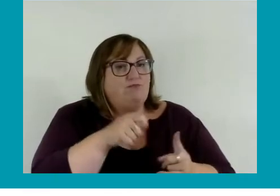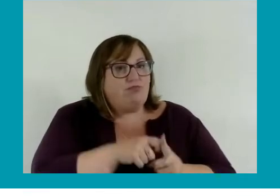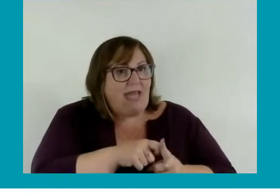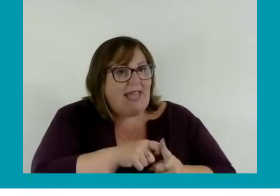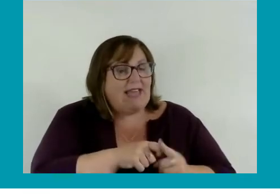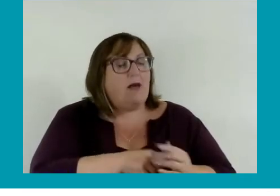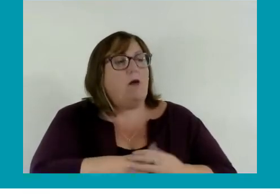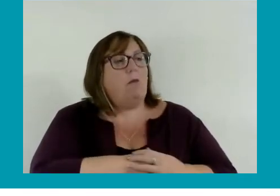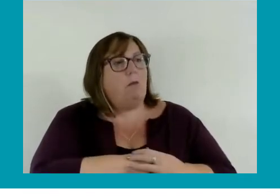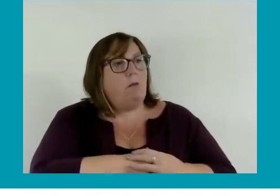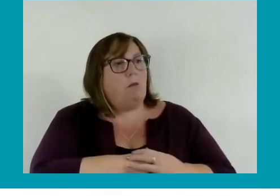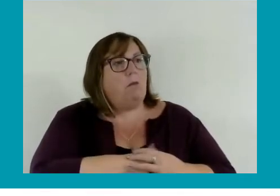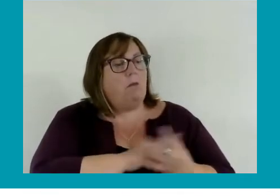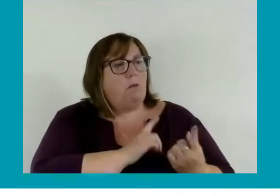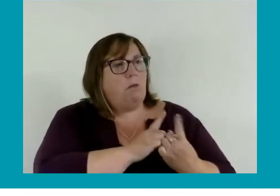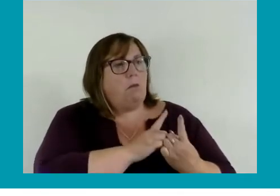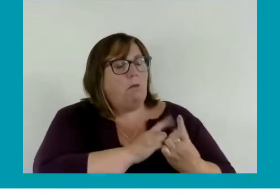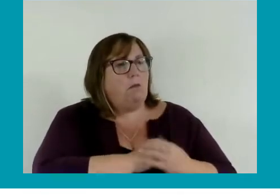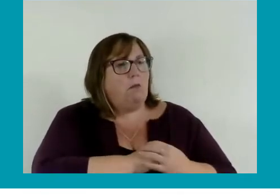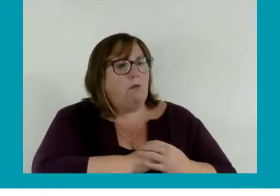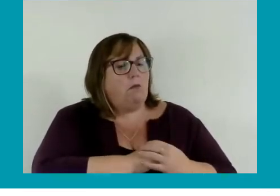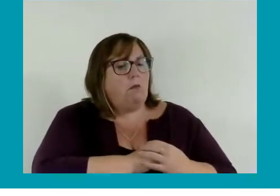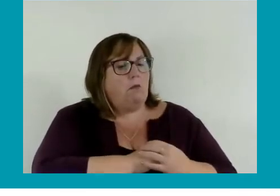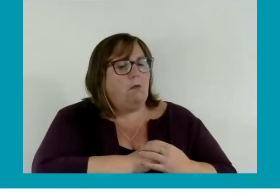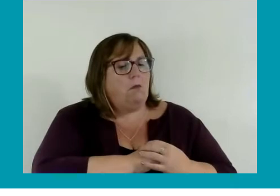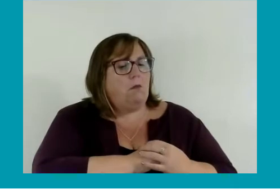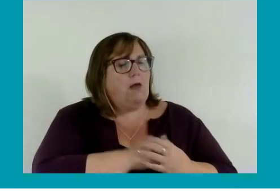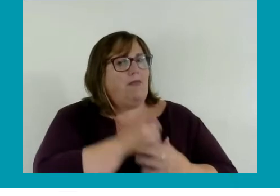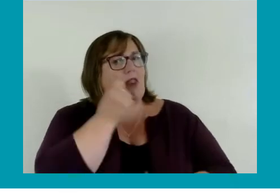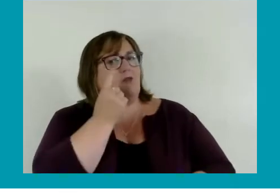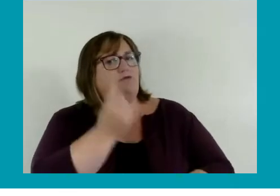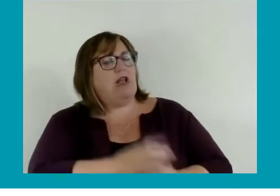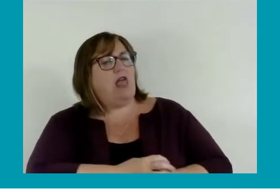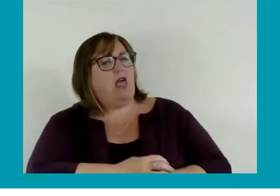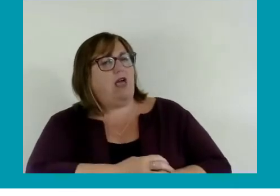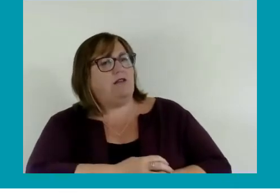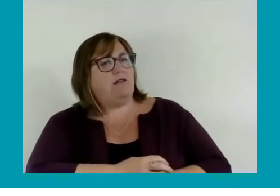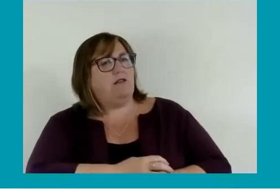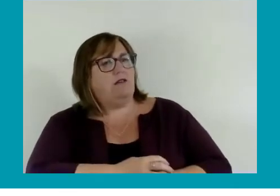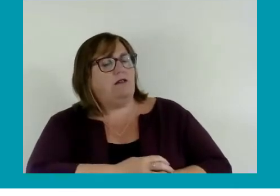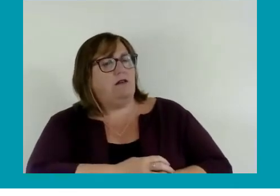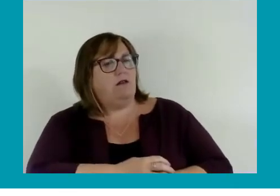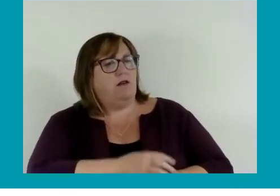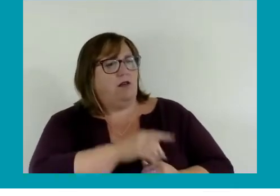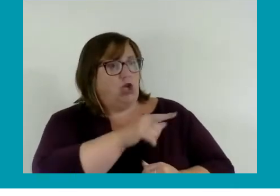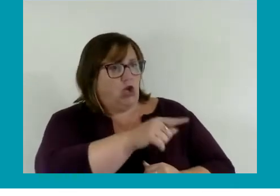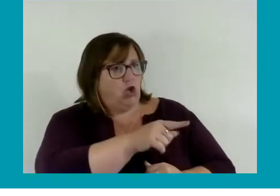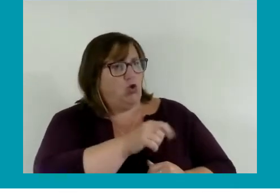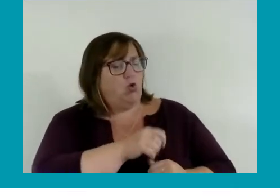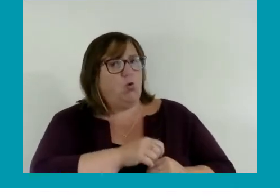least the people who advertise within even break they've been vetted and there's a pretty good